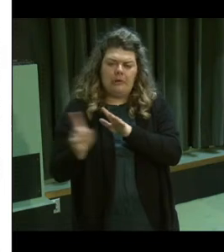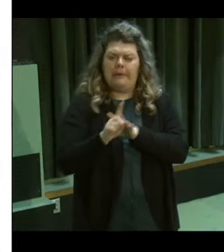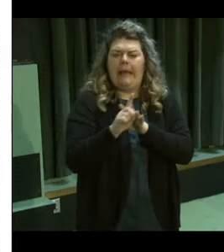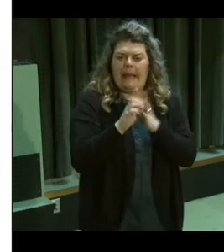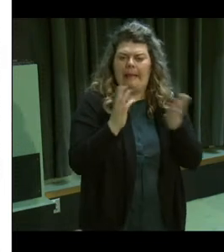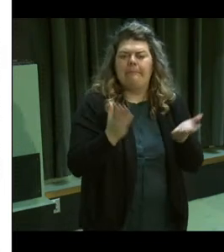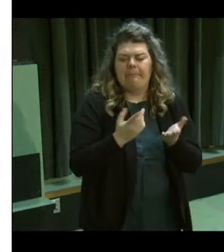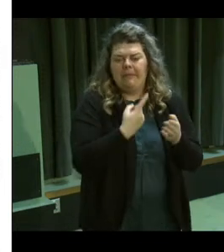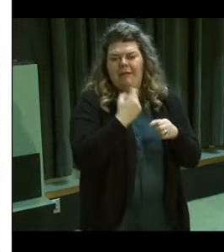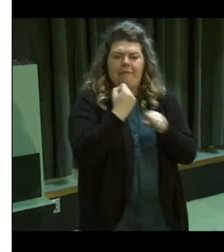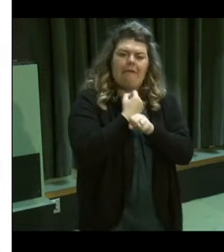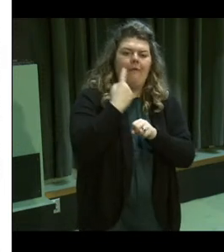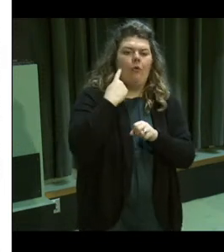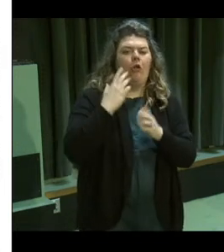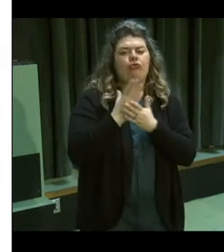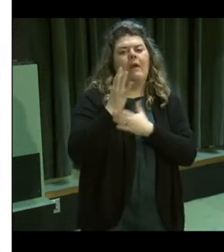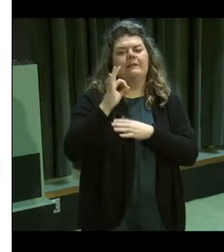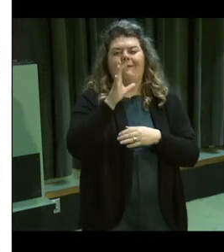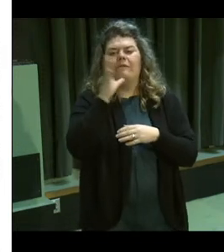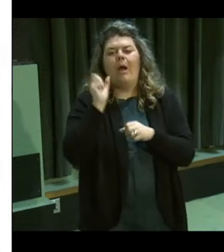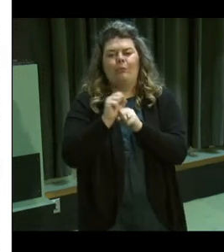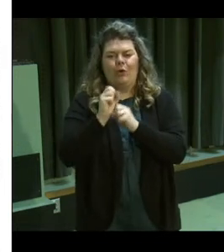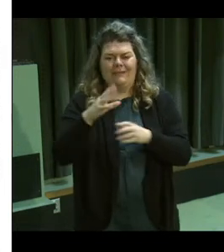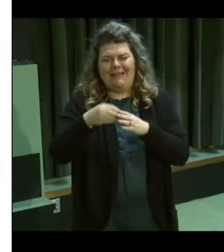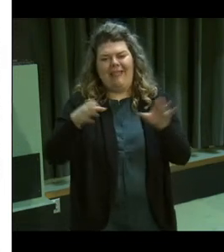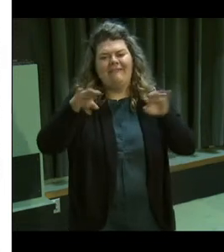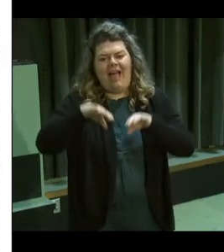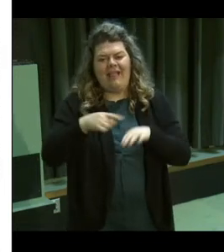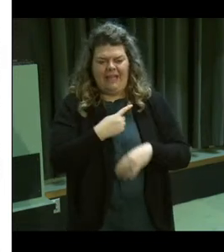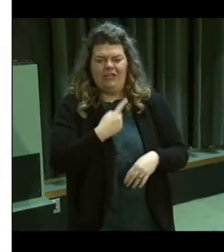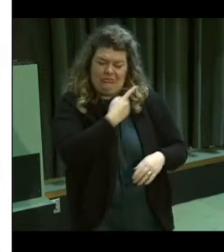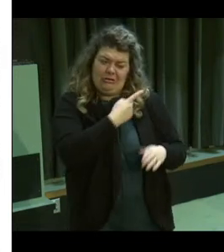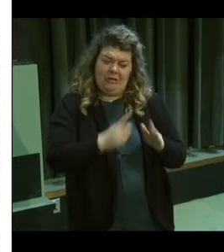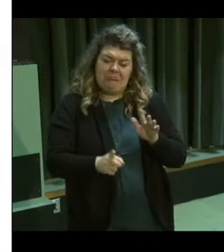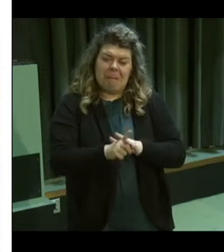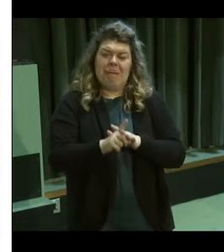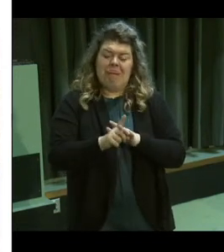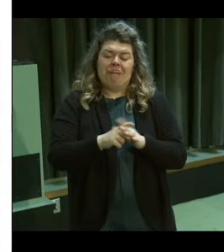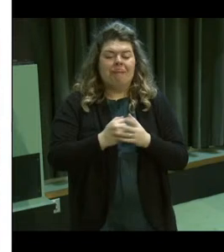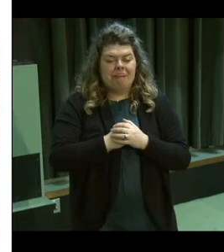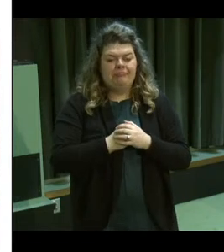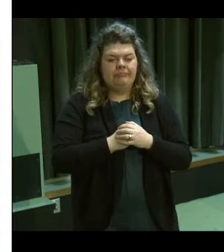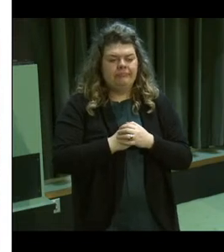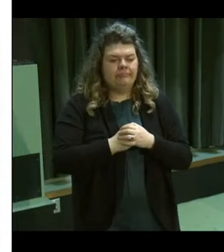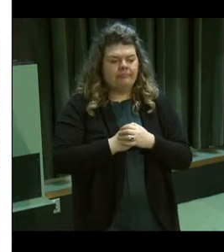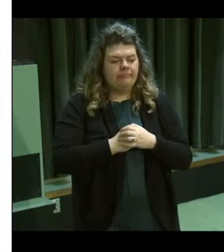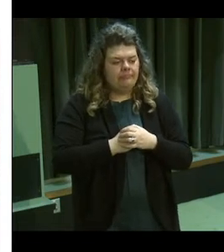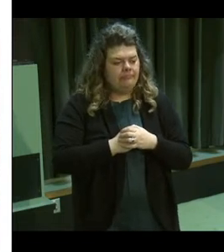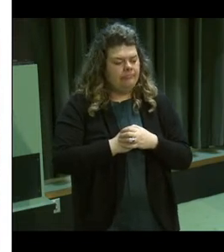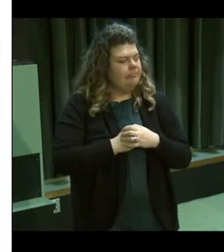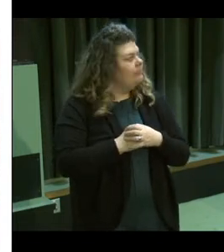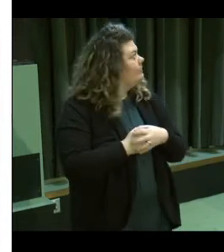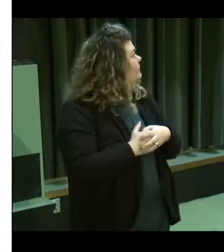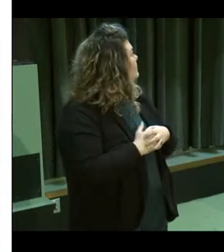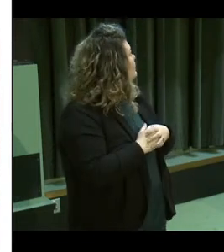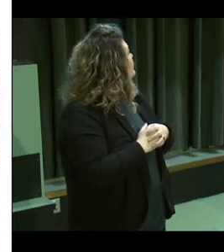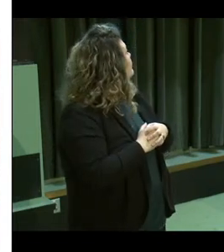know, fight for the rights of